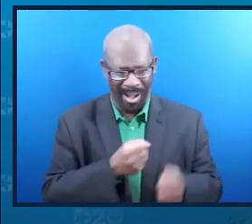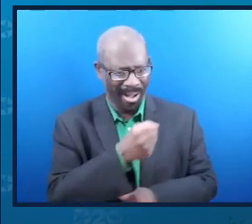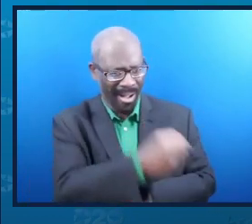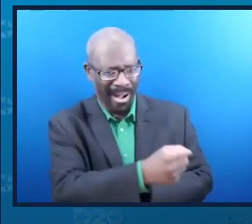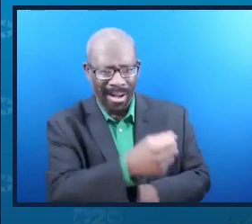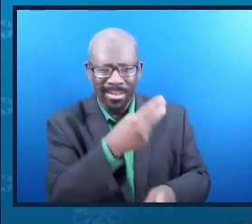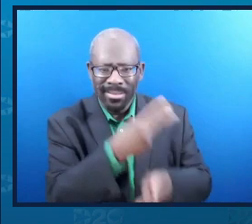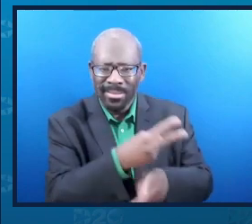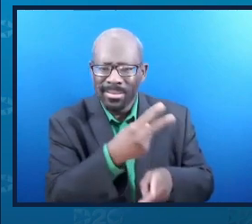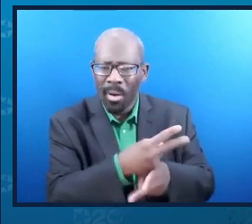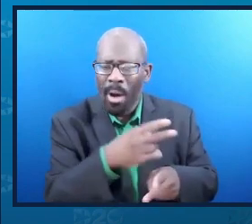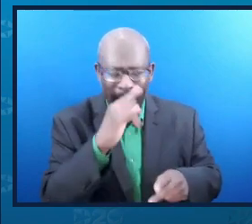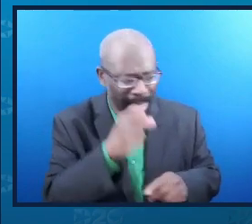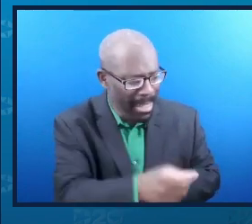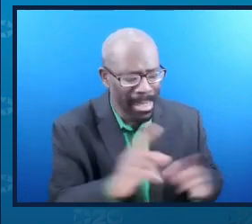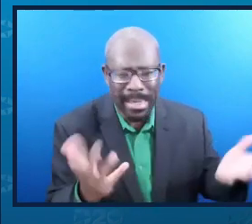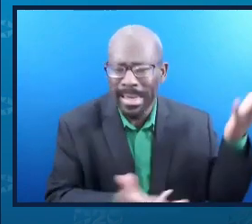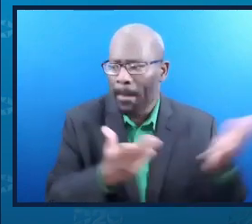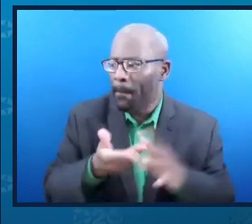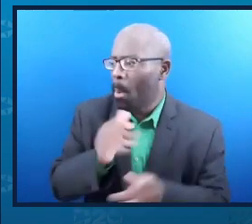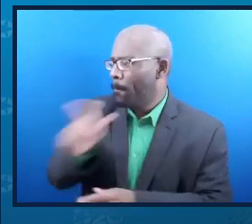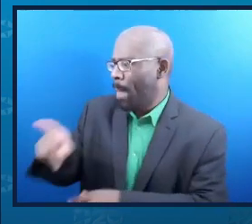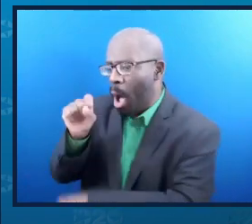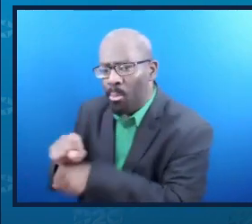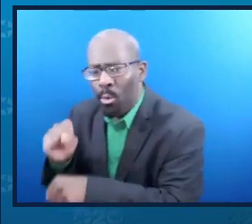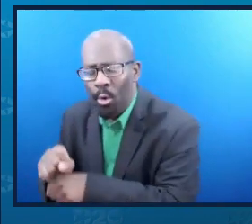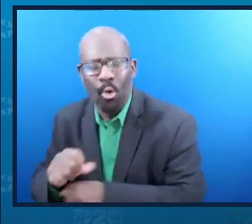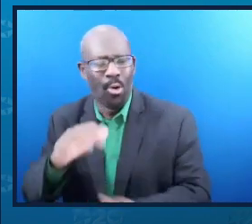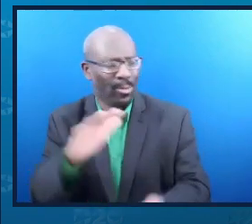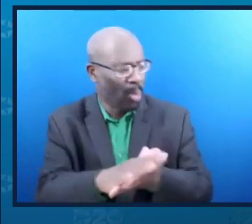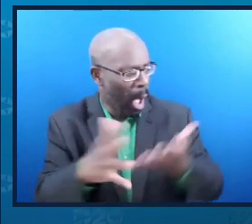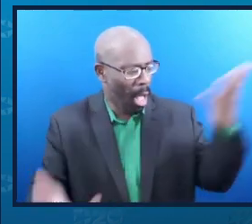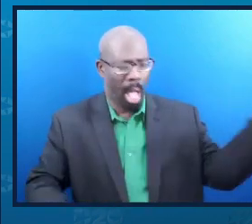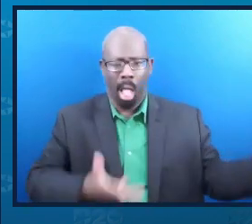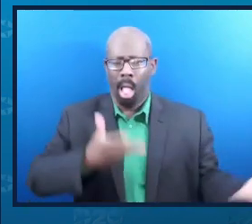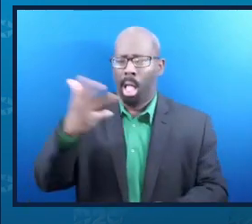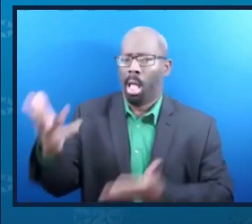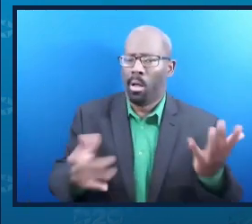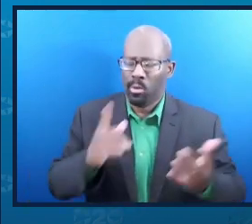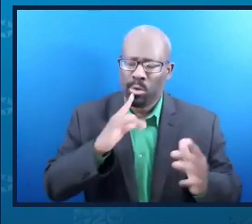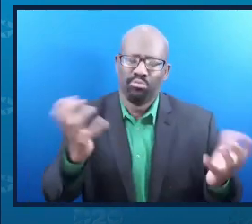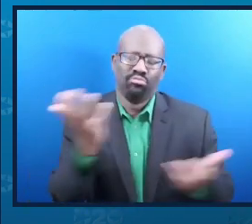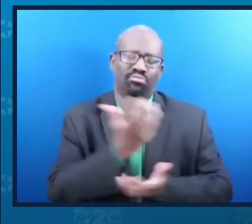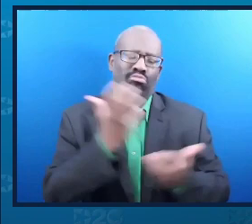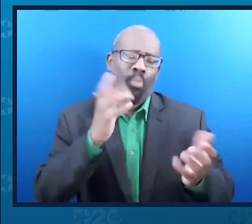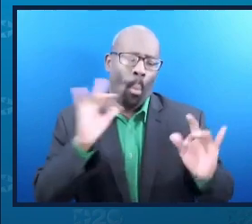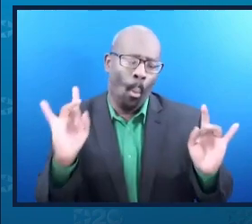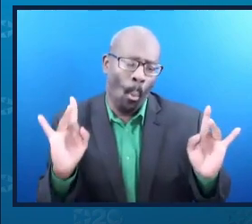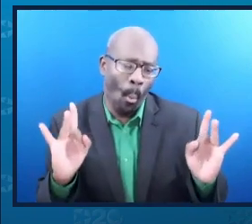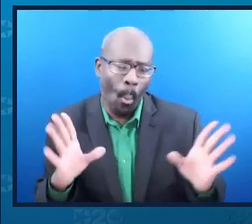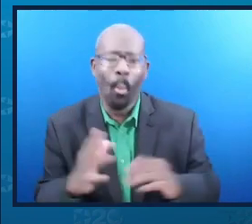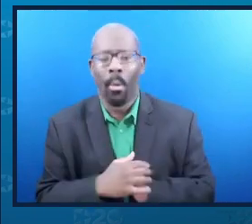OPTIONS. THE DEVASTATION IS ENORMOUS.